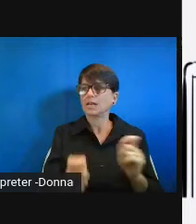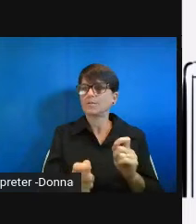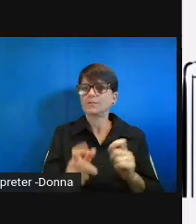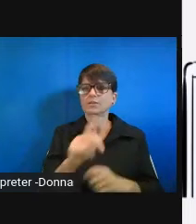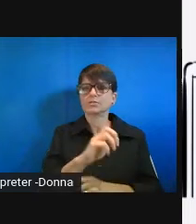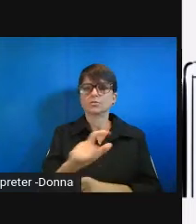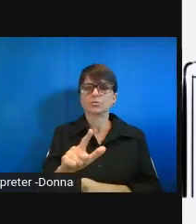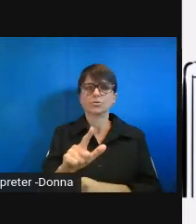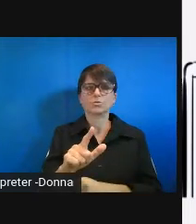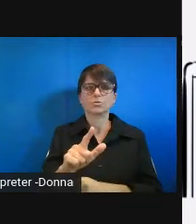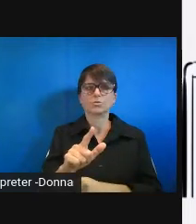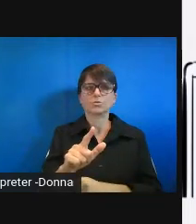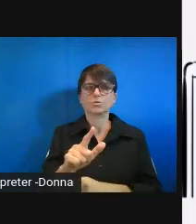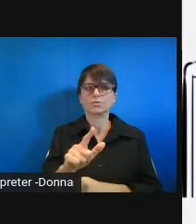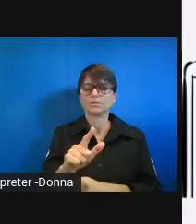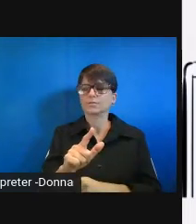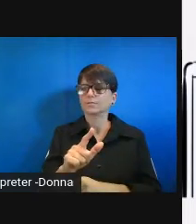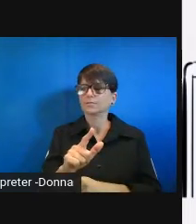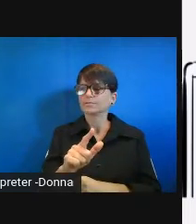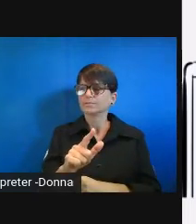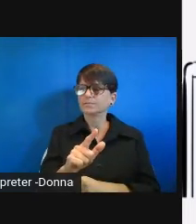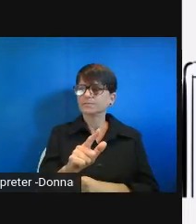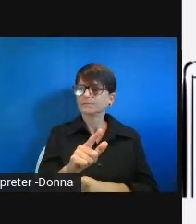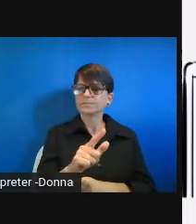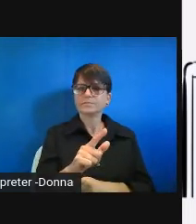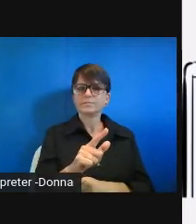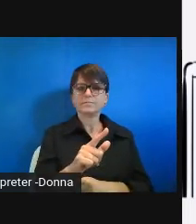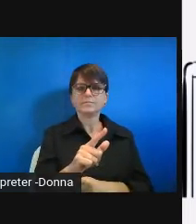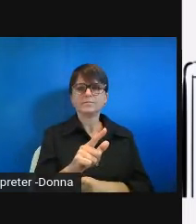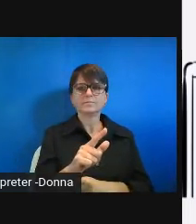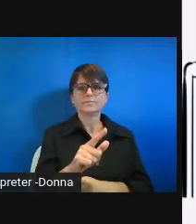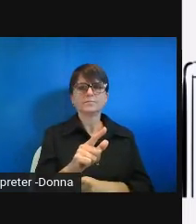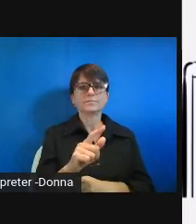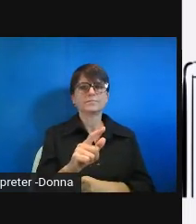As they do not have central plug-in and installation.